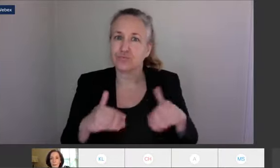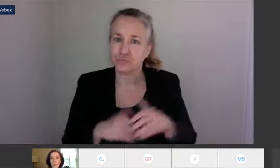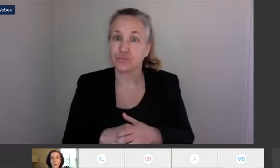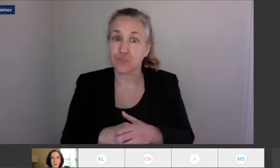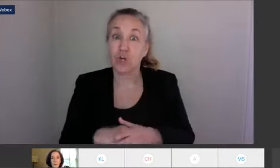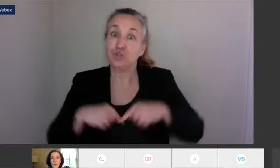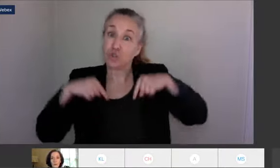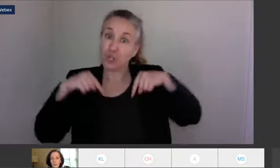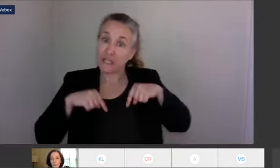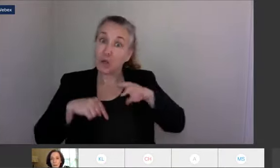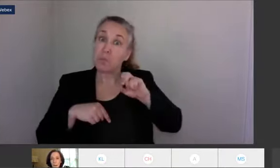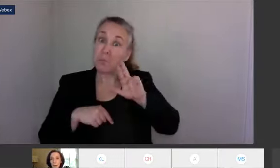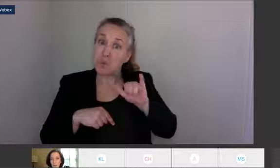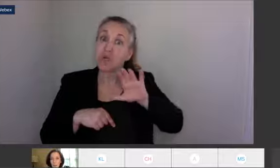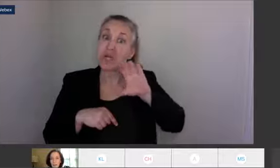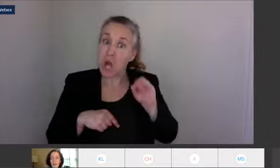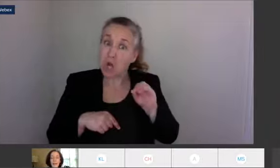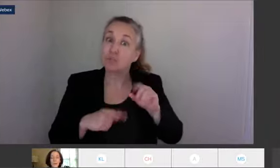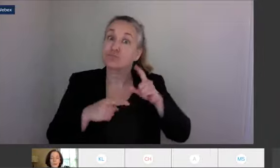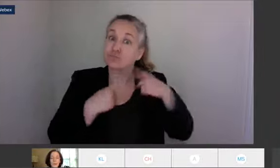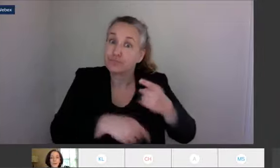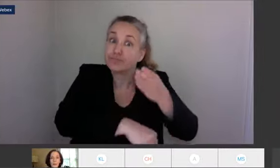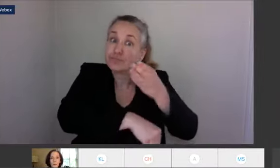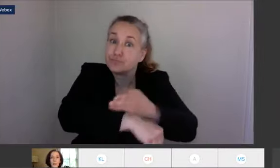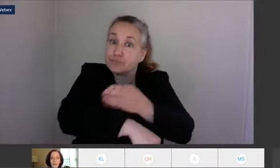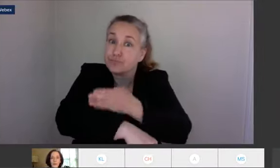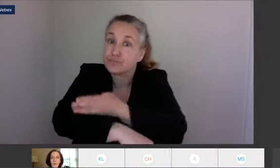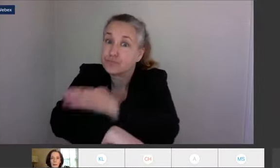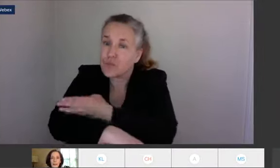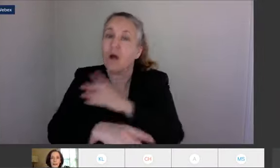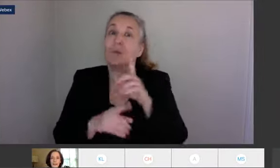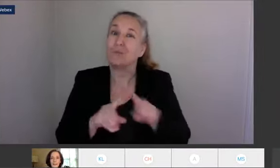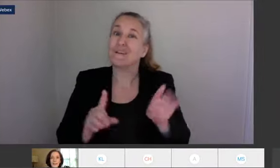we're moving in the right direction but just want to remind everybody that this